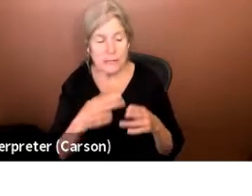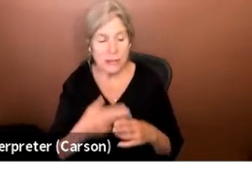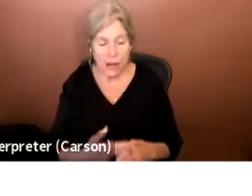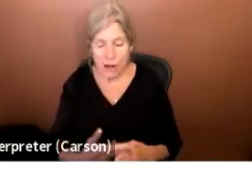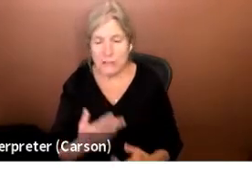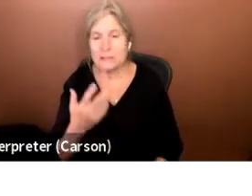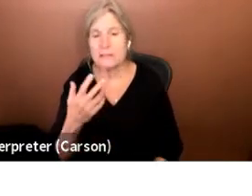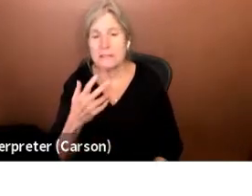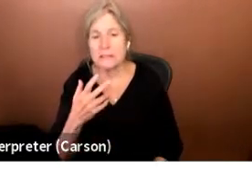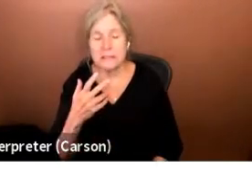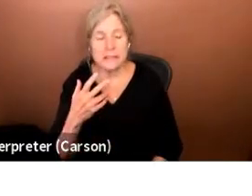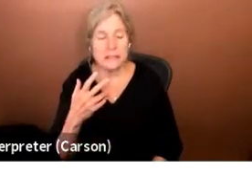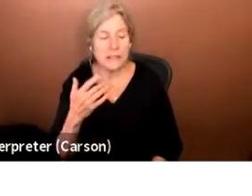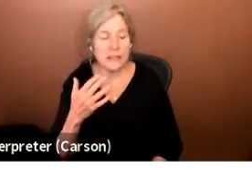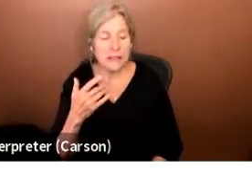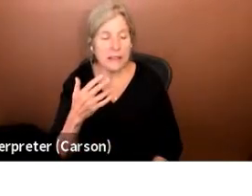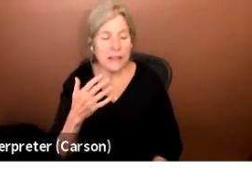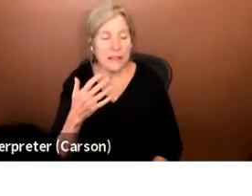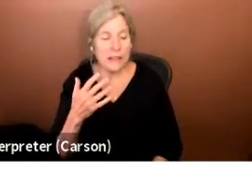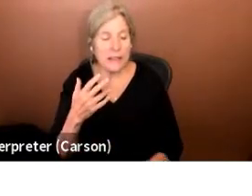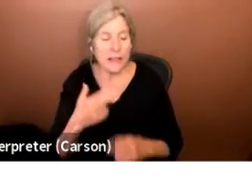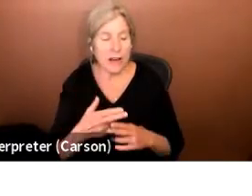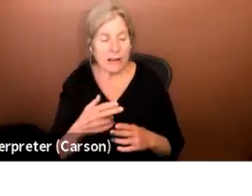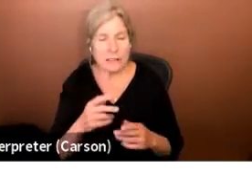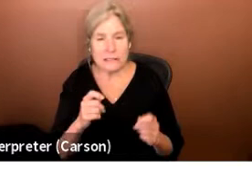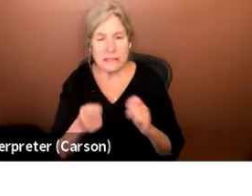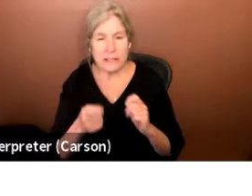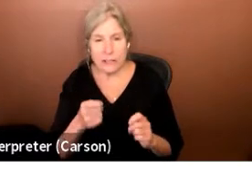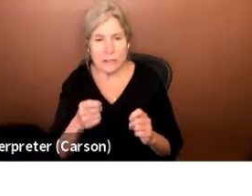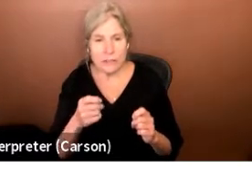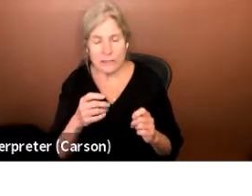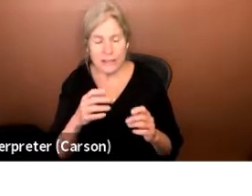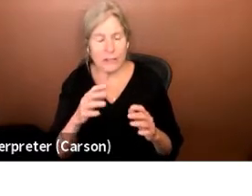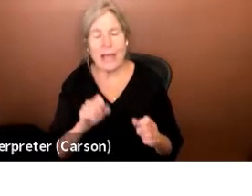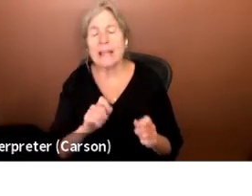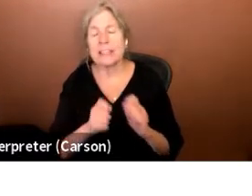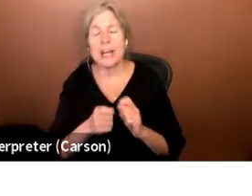the difficulty adjustment. It starts